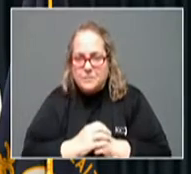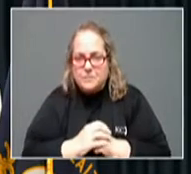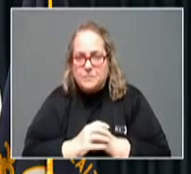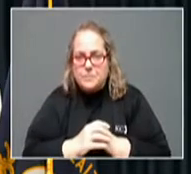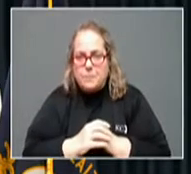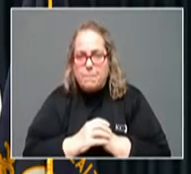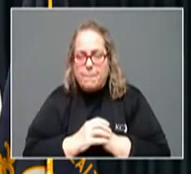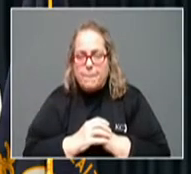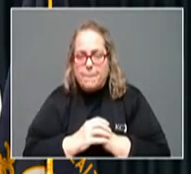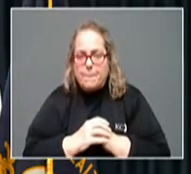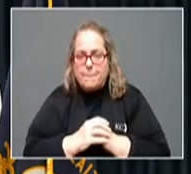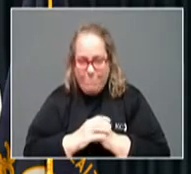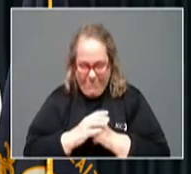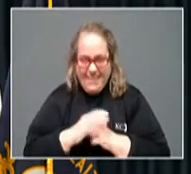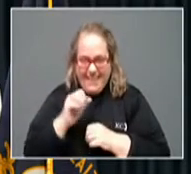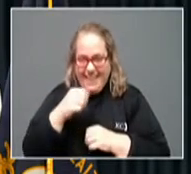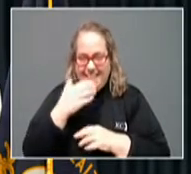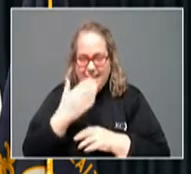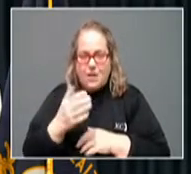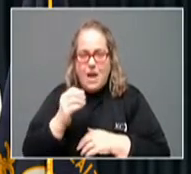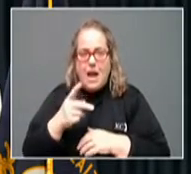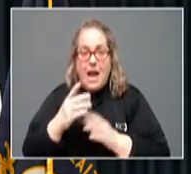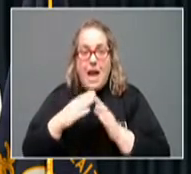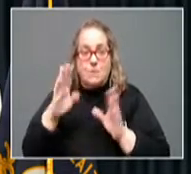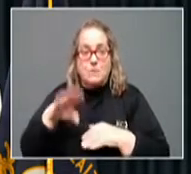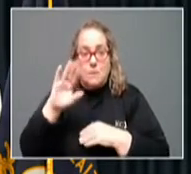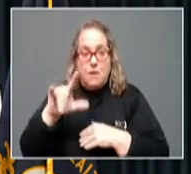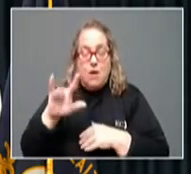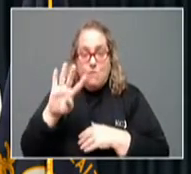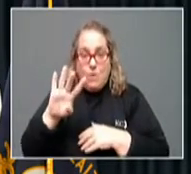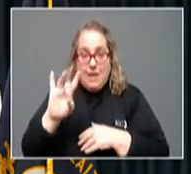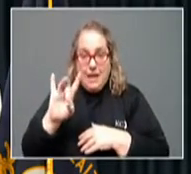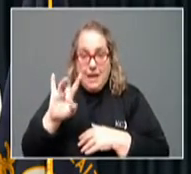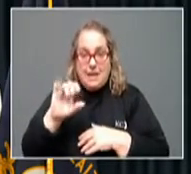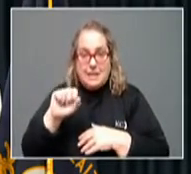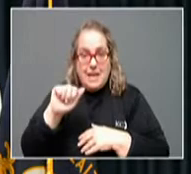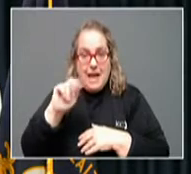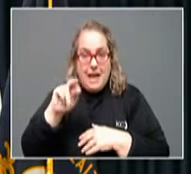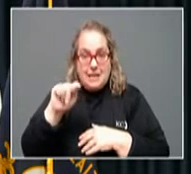Oh yeah, thank you. House Bill 48. It's the anti swatting bill that would make